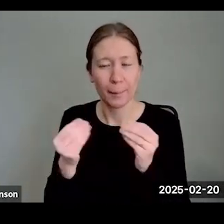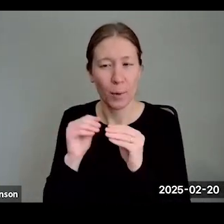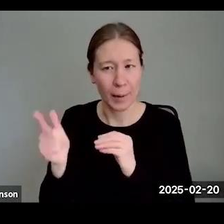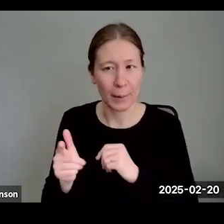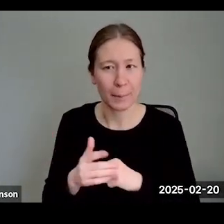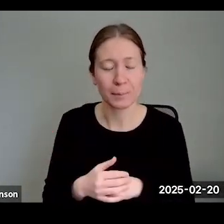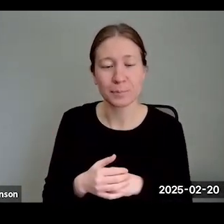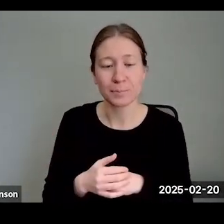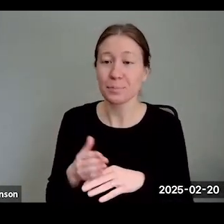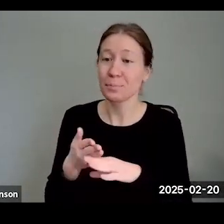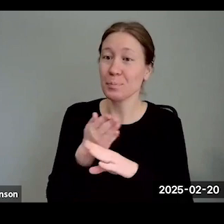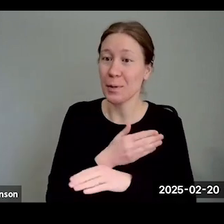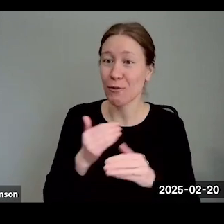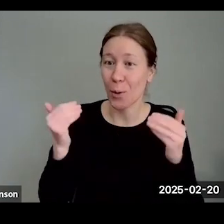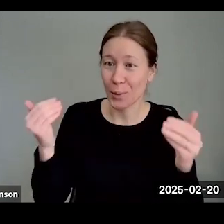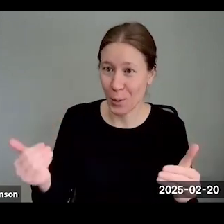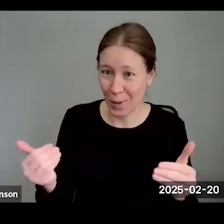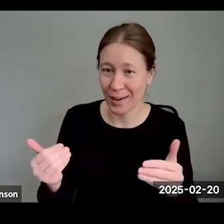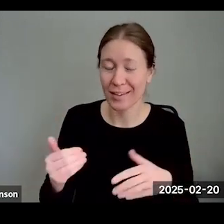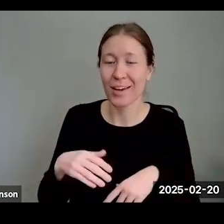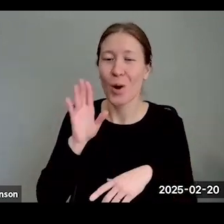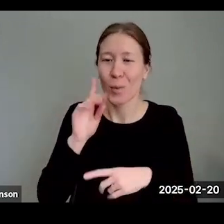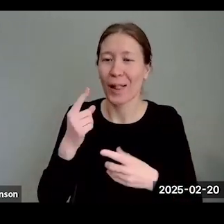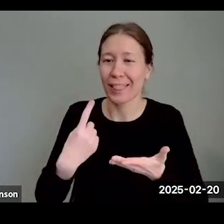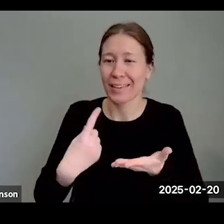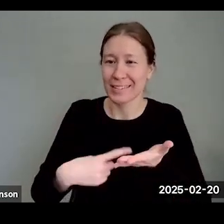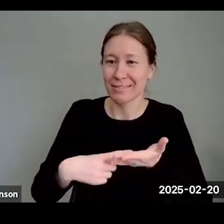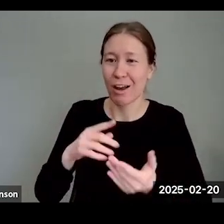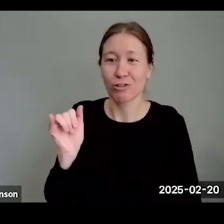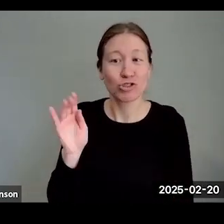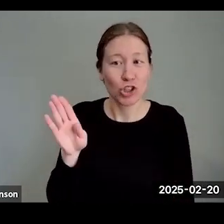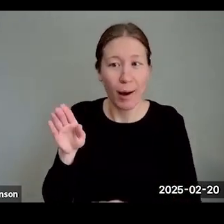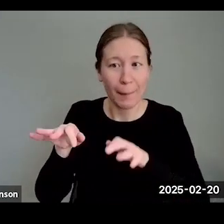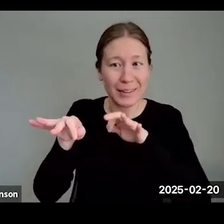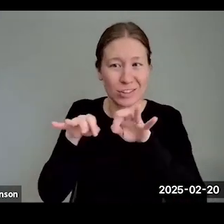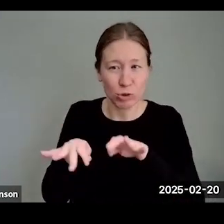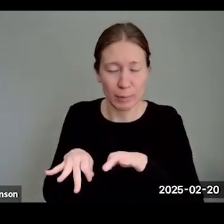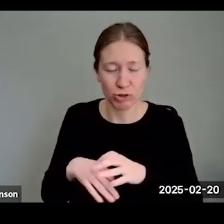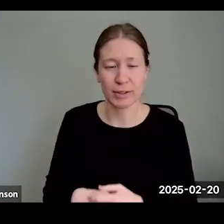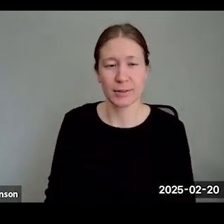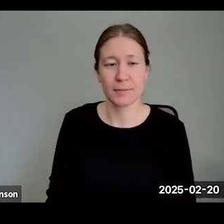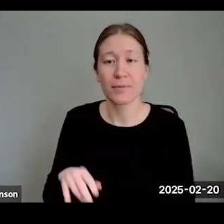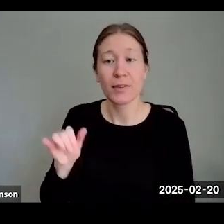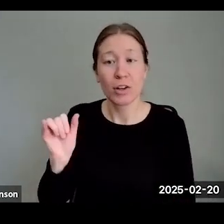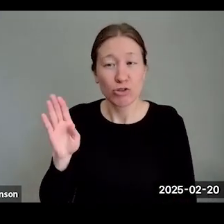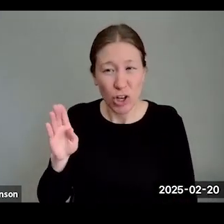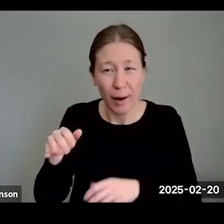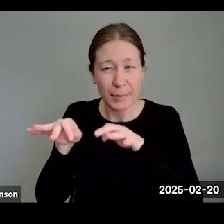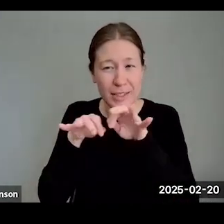But before we do that, let's talk a little bit about job descriptions. So job descriptions summarize